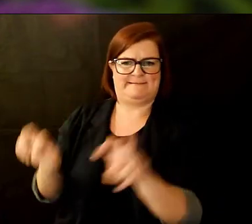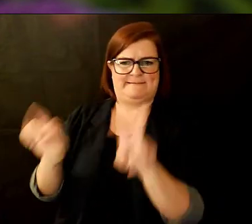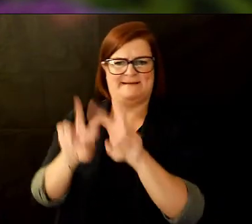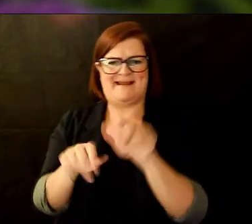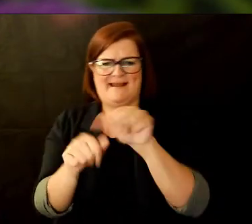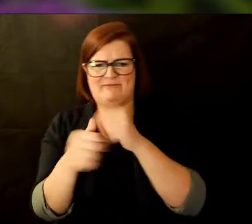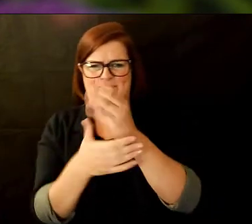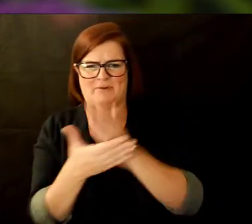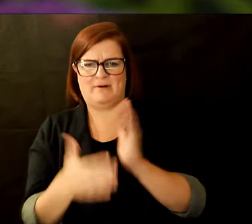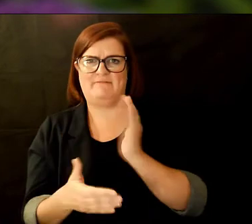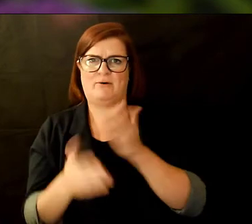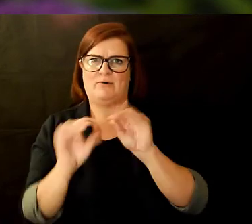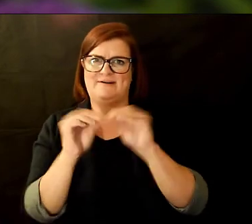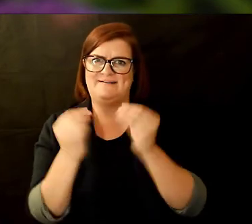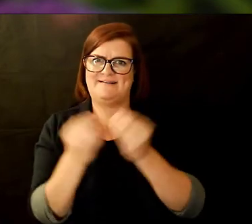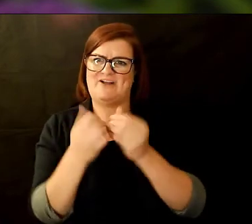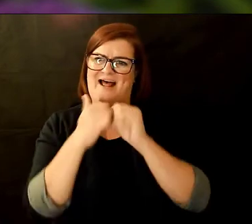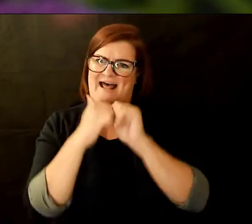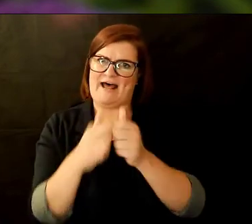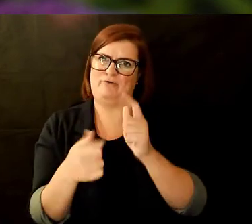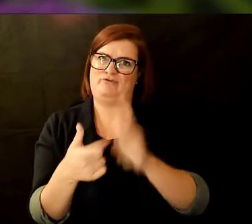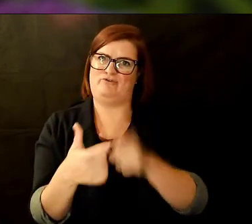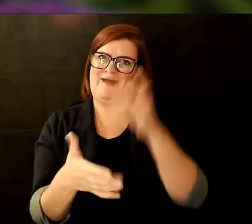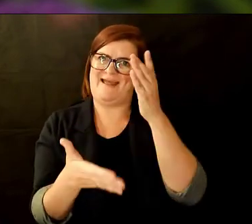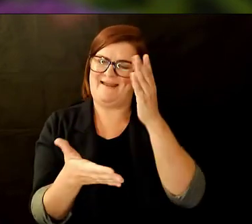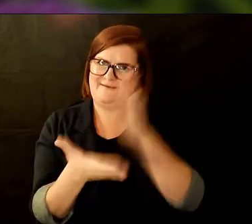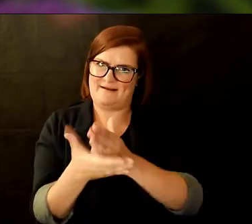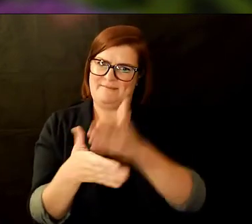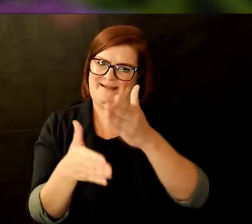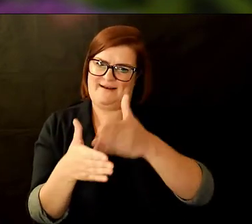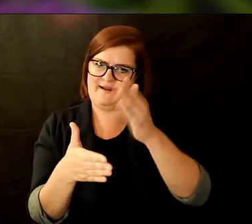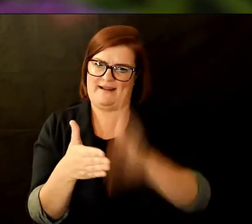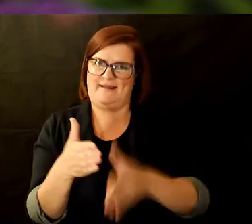on how we can end anti-Black racism.